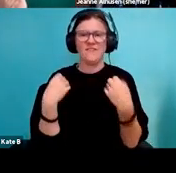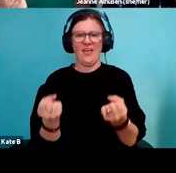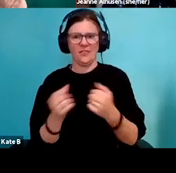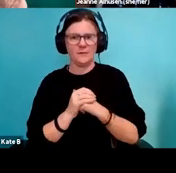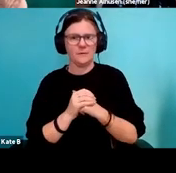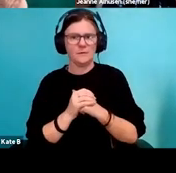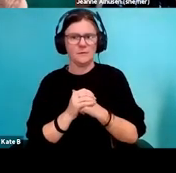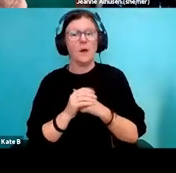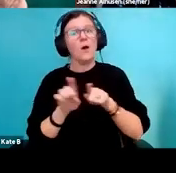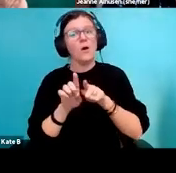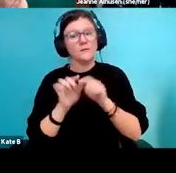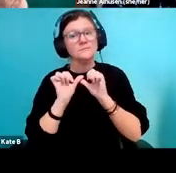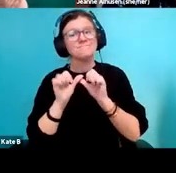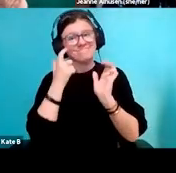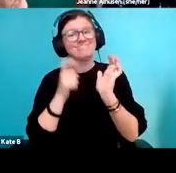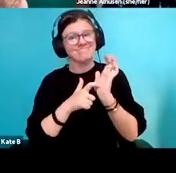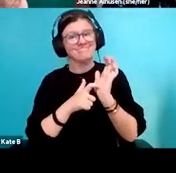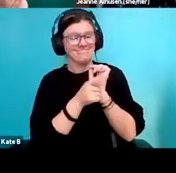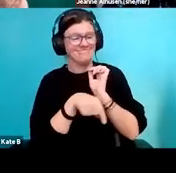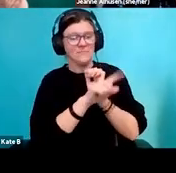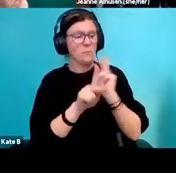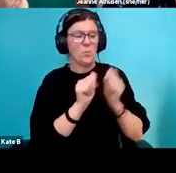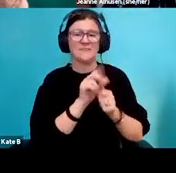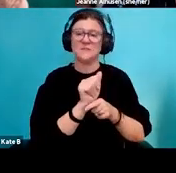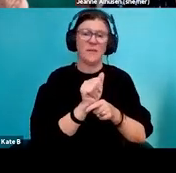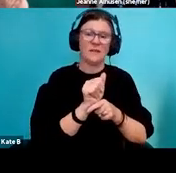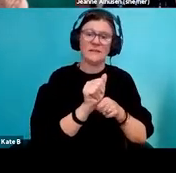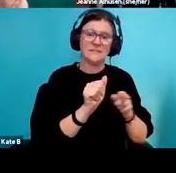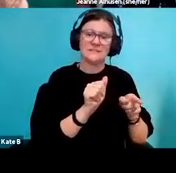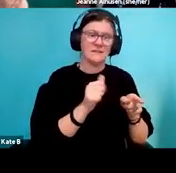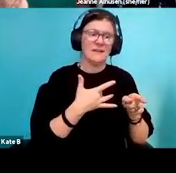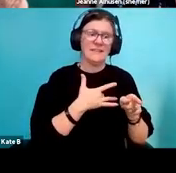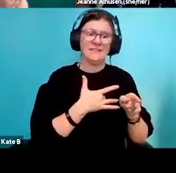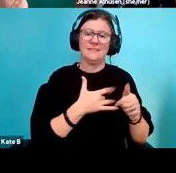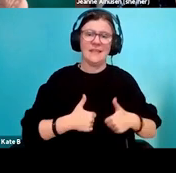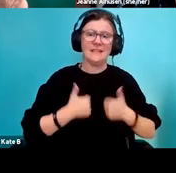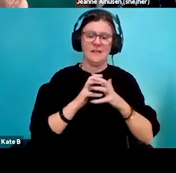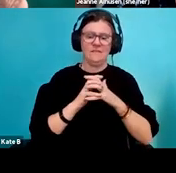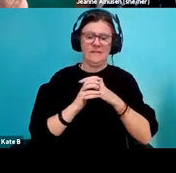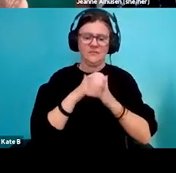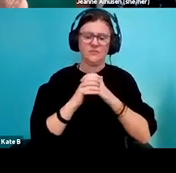acknowledgment that many persons with disabilities live at the intersection of multiple marginalized